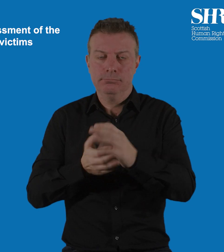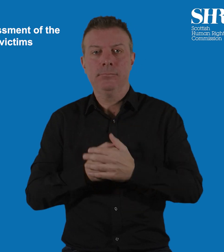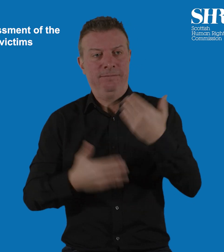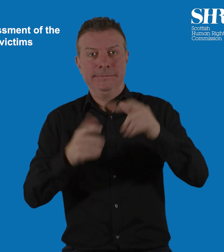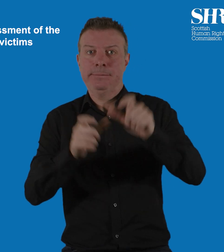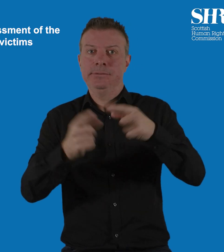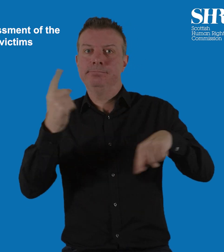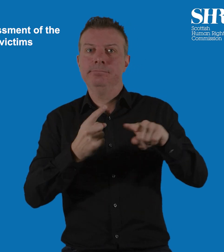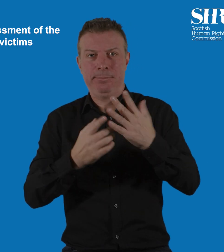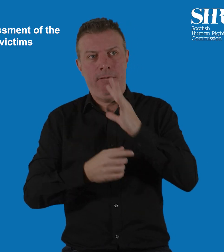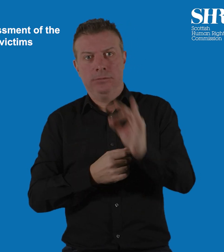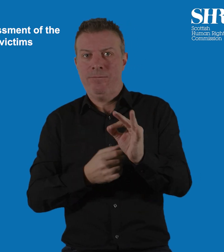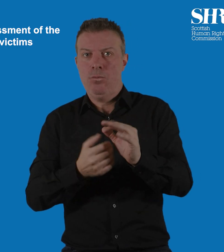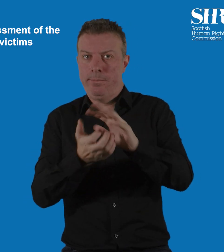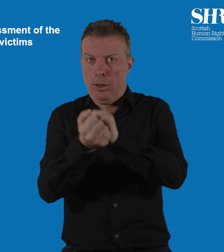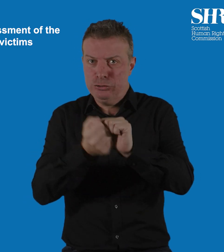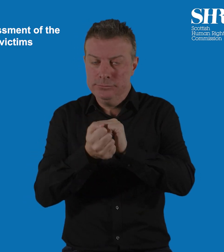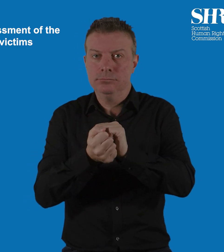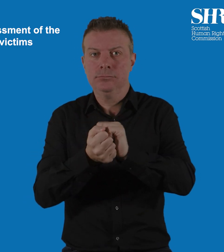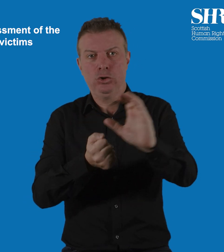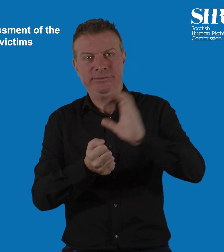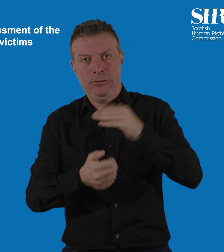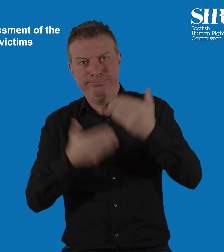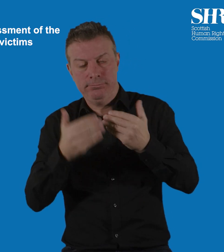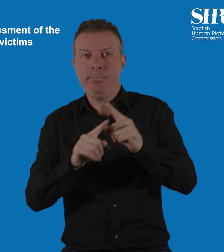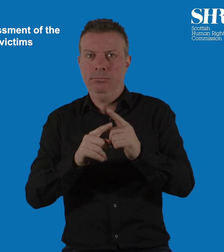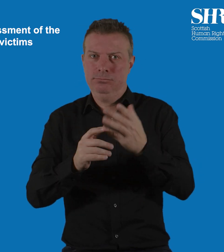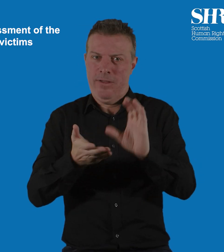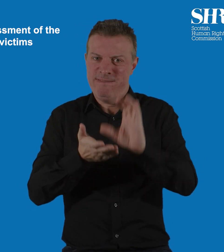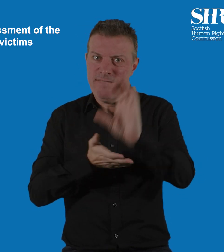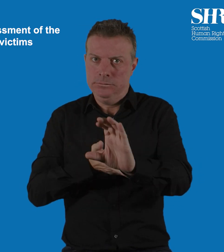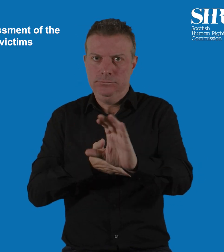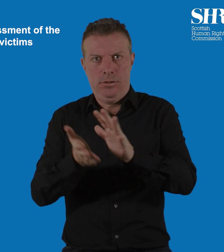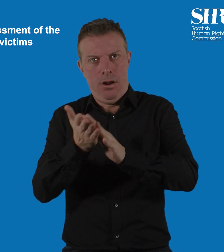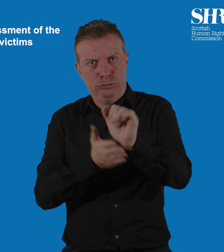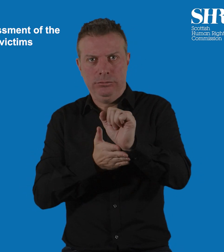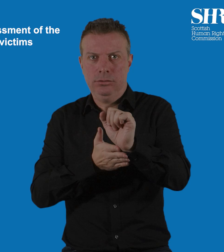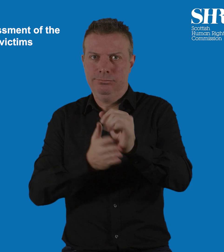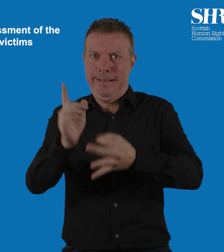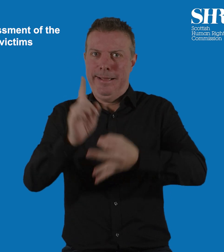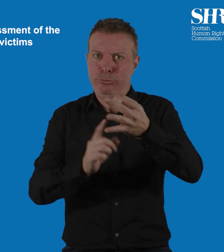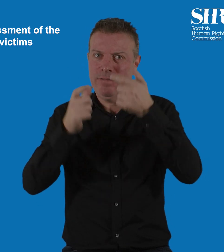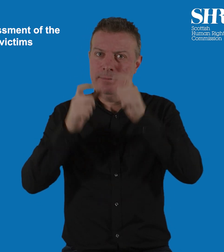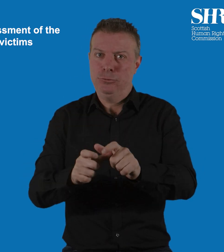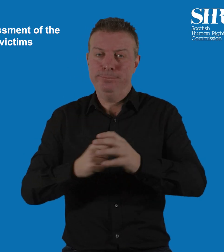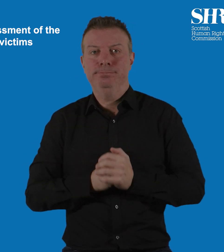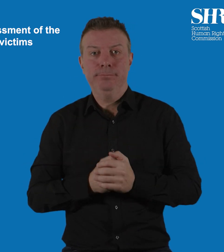Victims have asked for apologies, compensation, investment in culture, and improved accommodation.